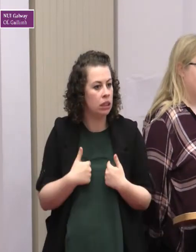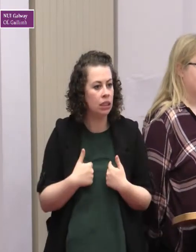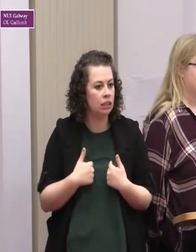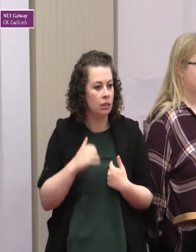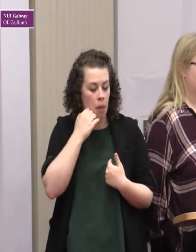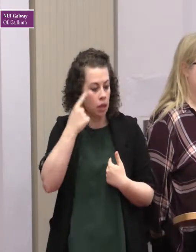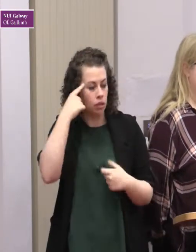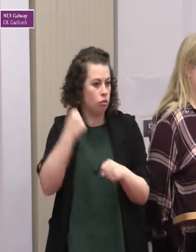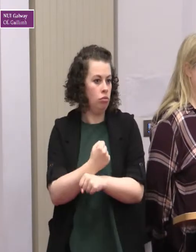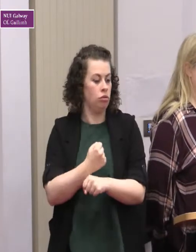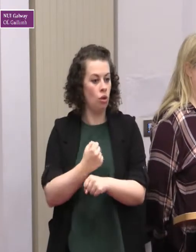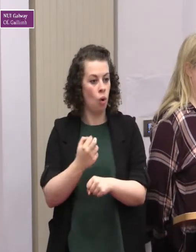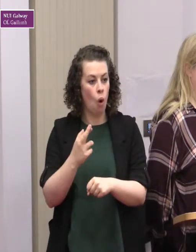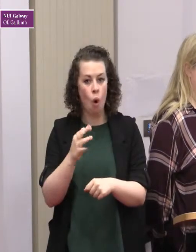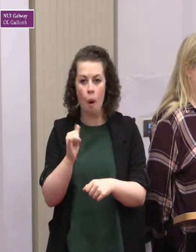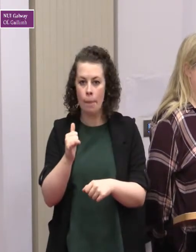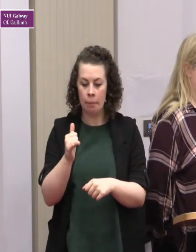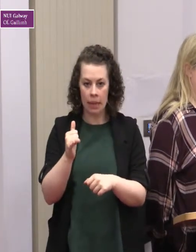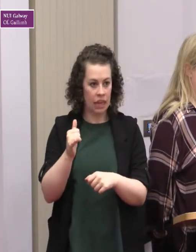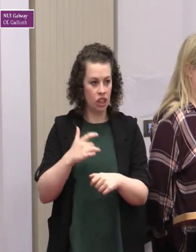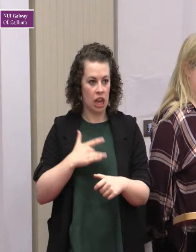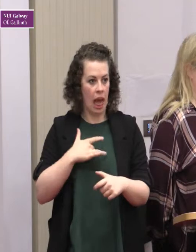remember subsequently and it's…